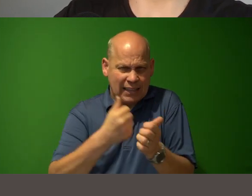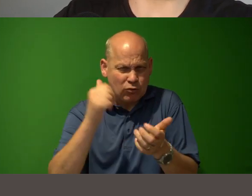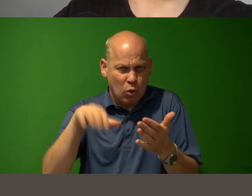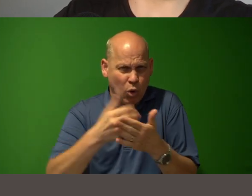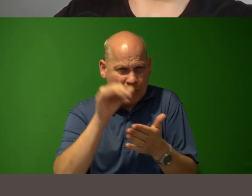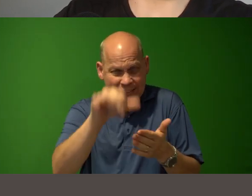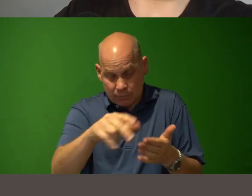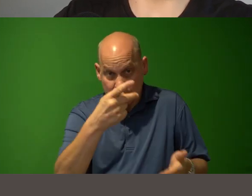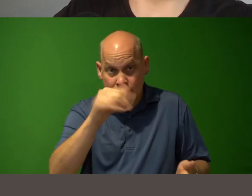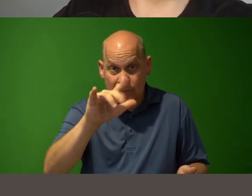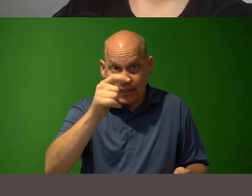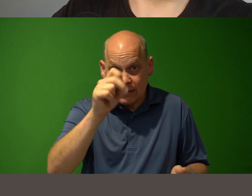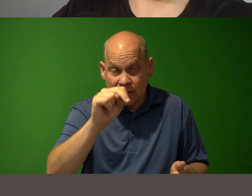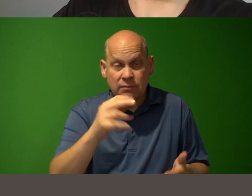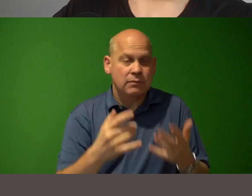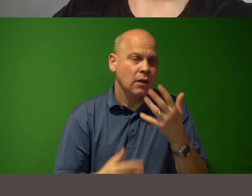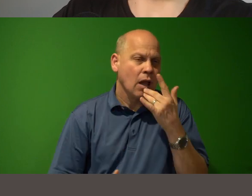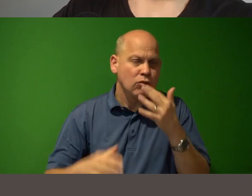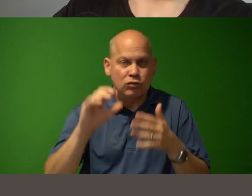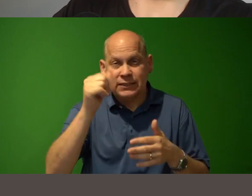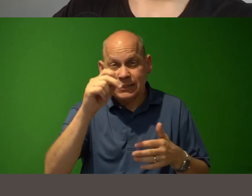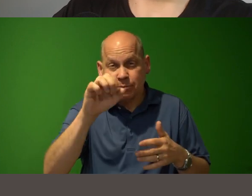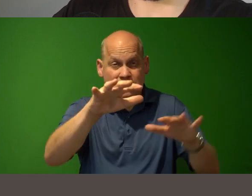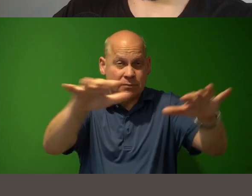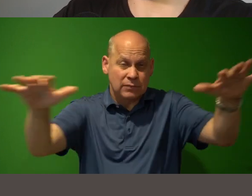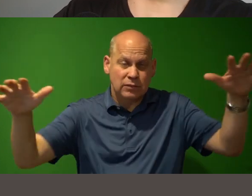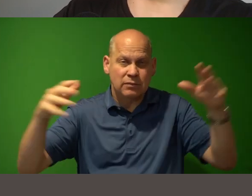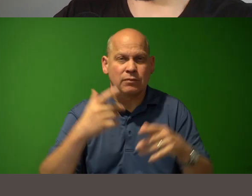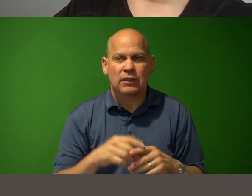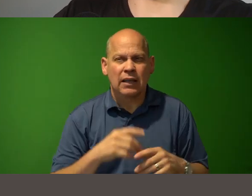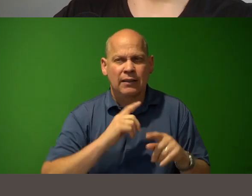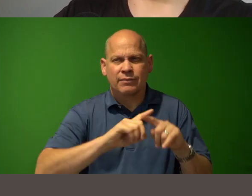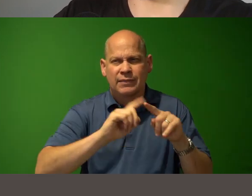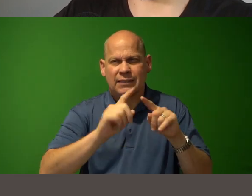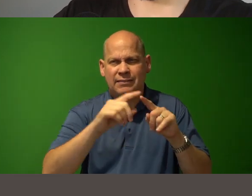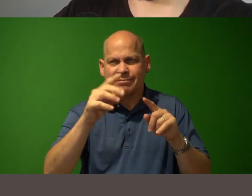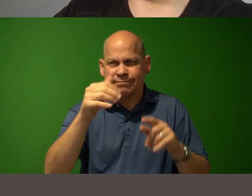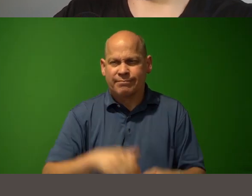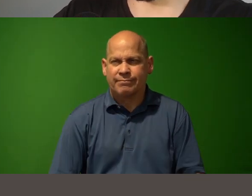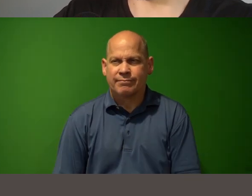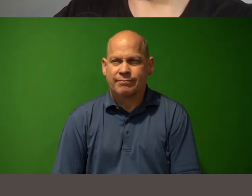in a Python, color schemes, and C4 model. Again, can't recommend on that, you know.